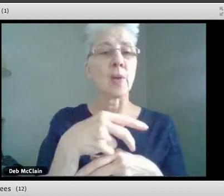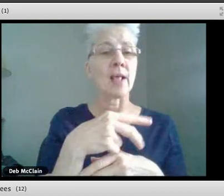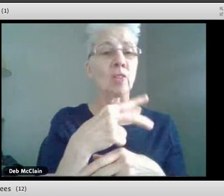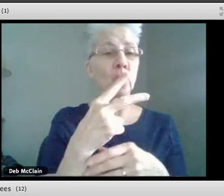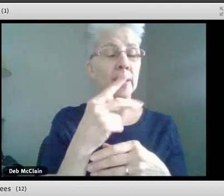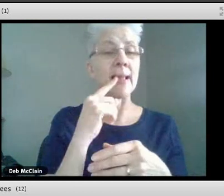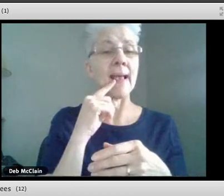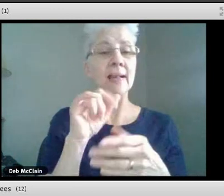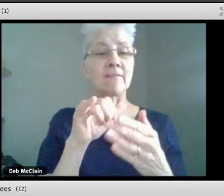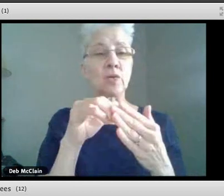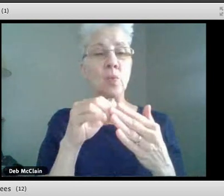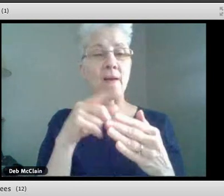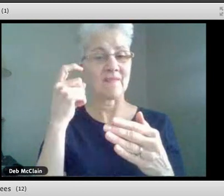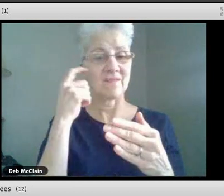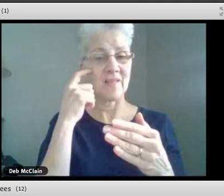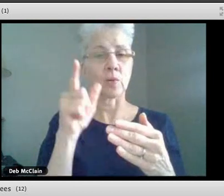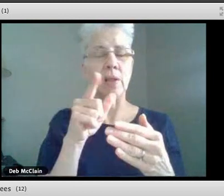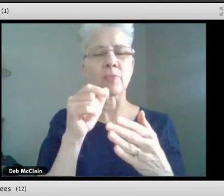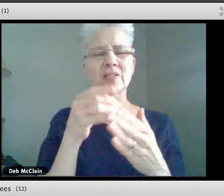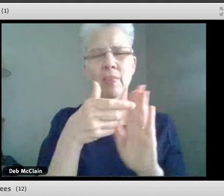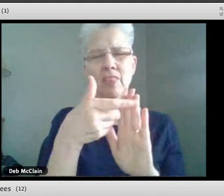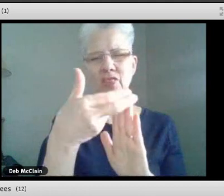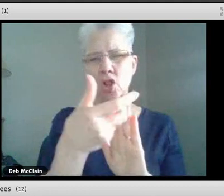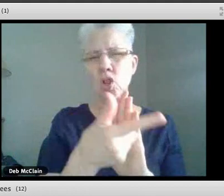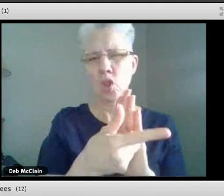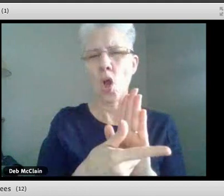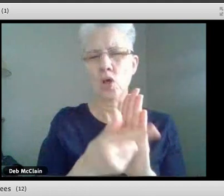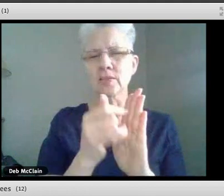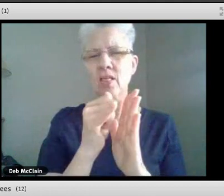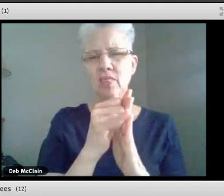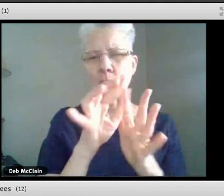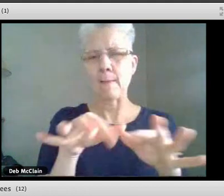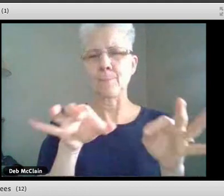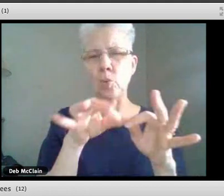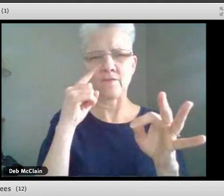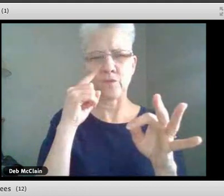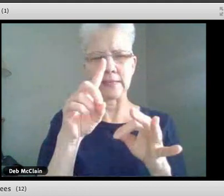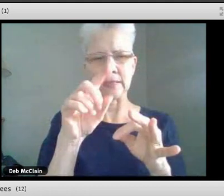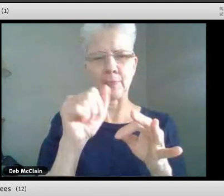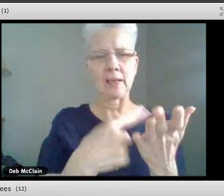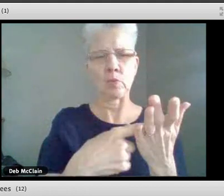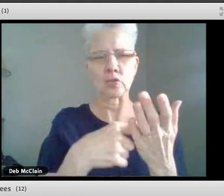if you have a federal library. Those are some of the laws that are important to disability, and I'll talk a little bit more detail